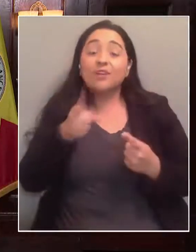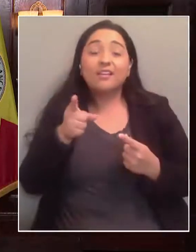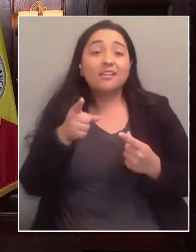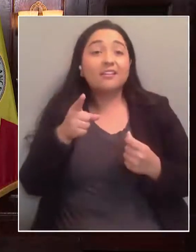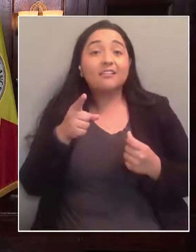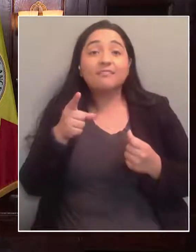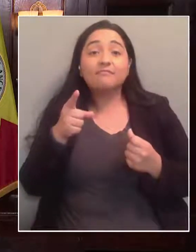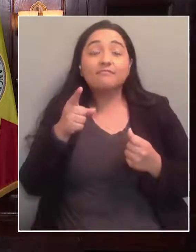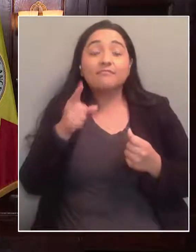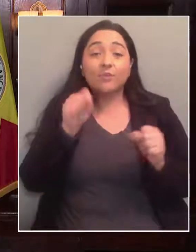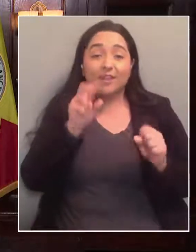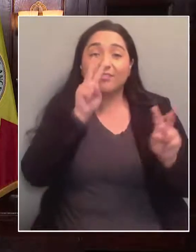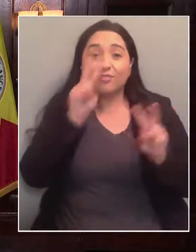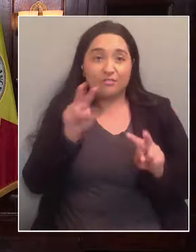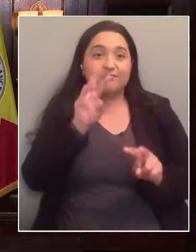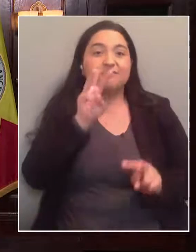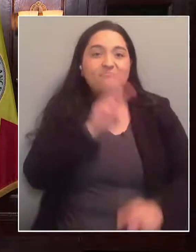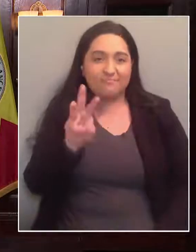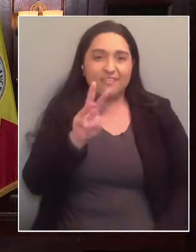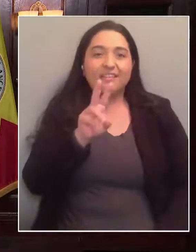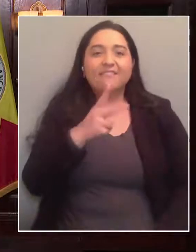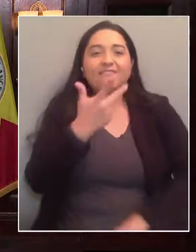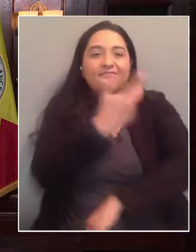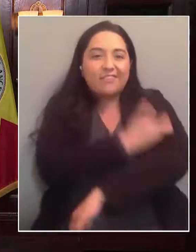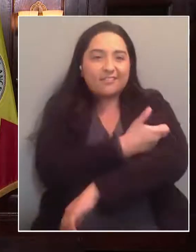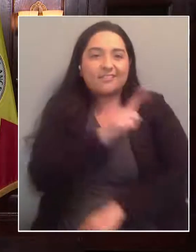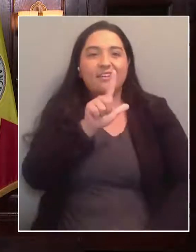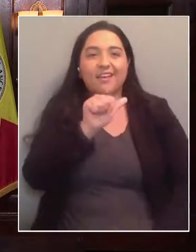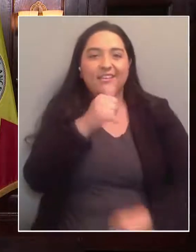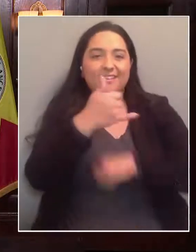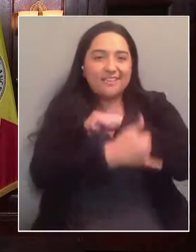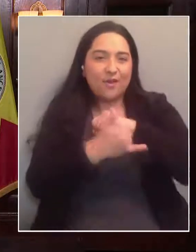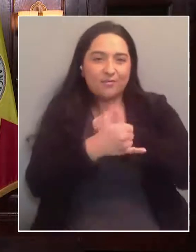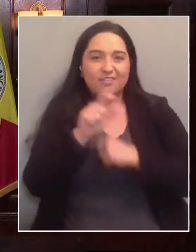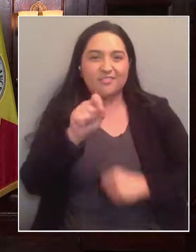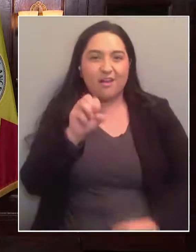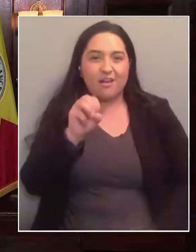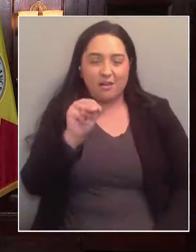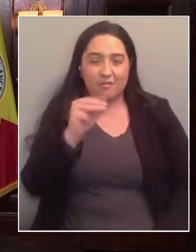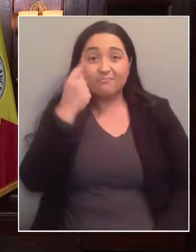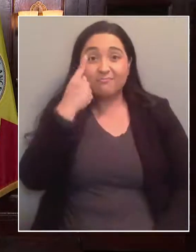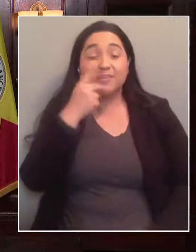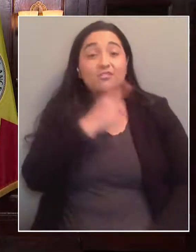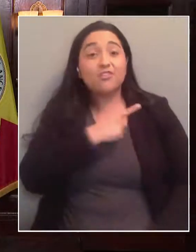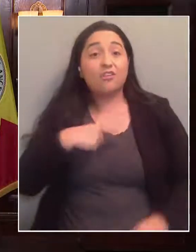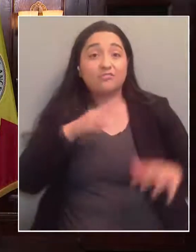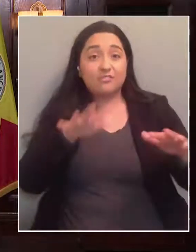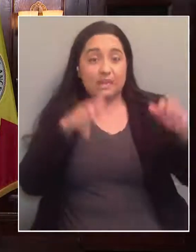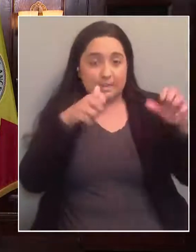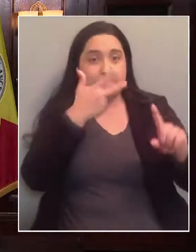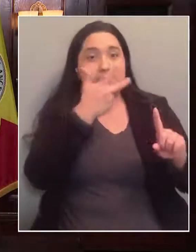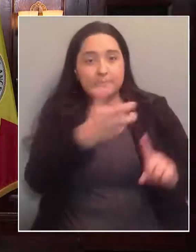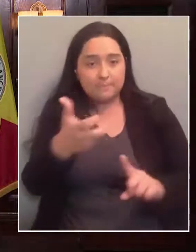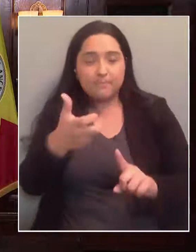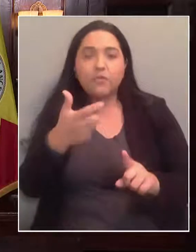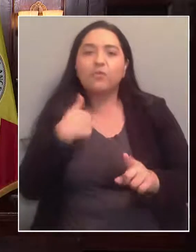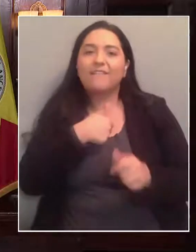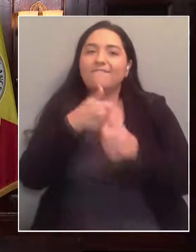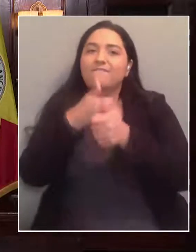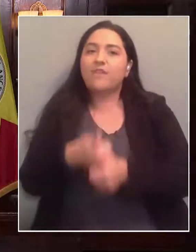VACCINATE L.A. COUNTY.COM. YES AT DODGER STADIUM, YOU NEED A APPOINTMENT. WE'RE STILL A BIDING BY THE REGULATIONS THAT THE CITY SITE